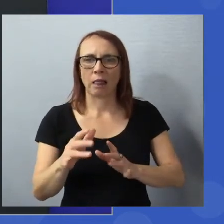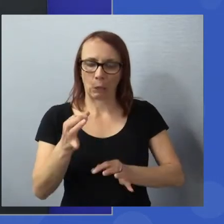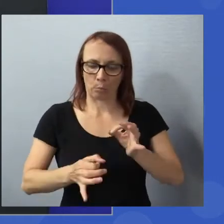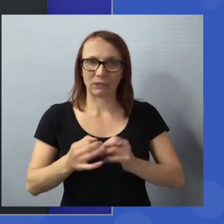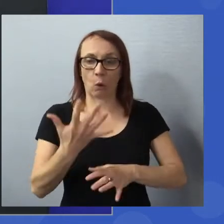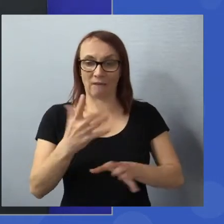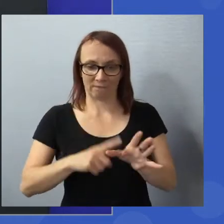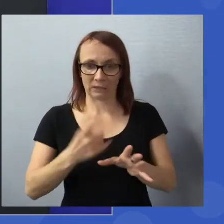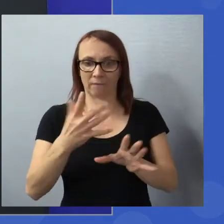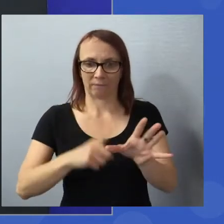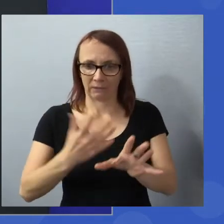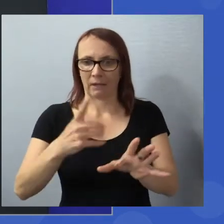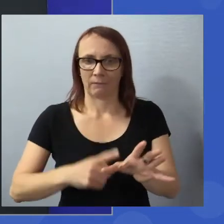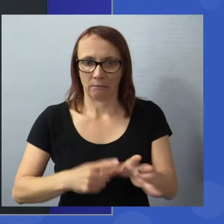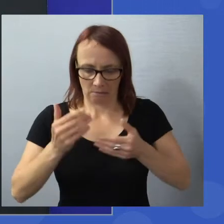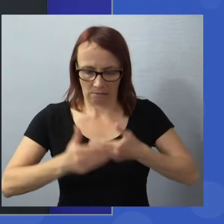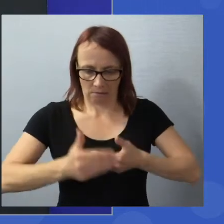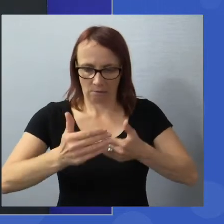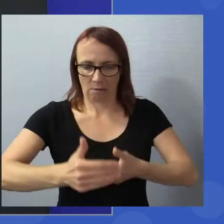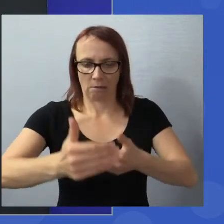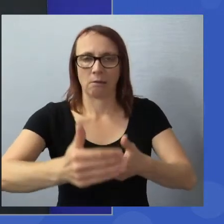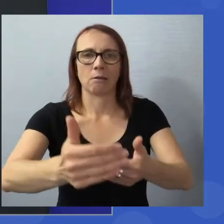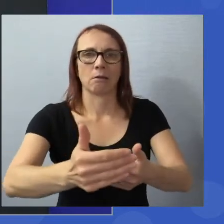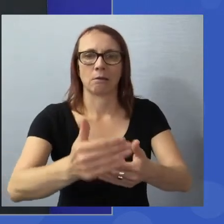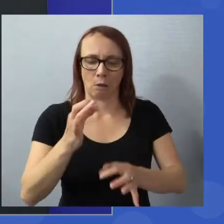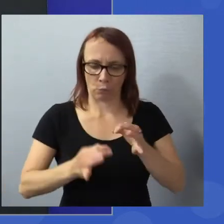electoral cycle that politicians sometimes it seem to be kind of trapped